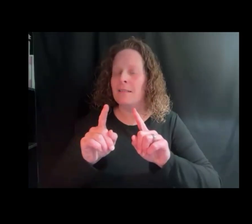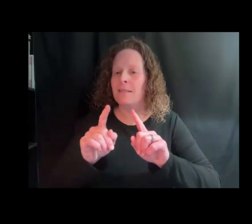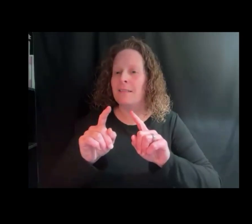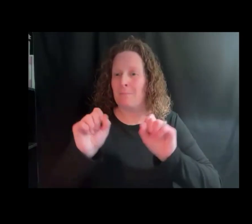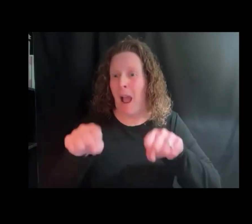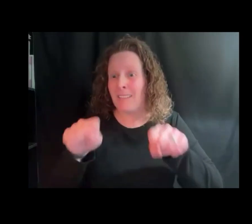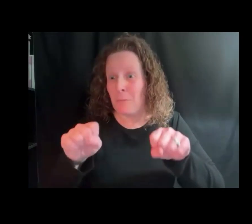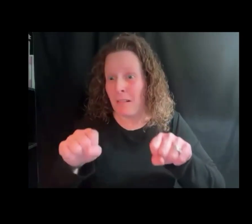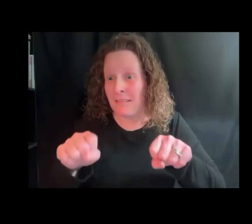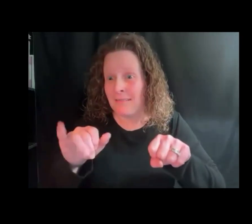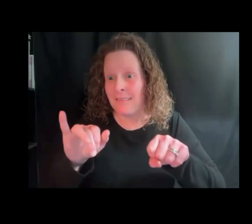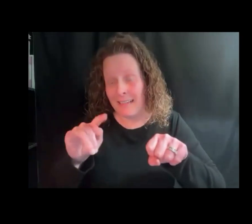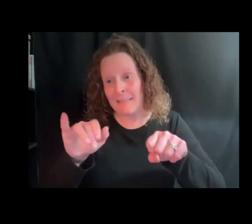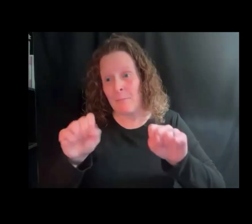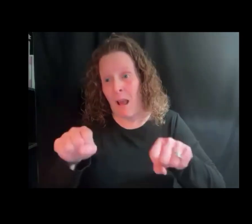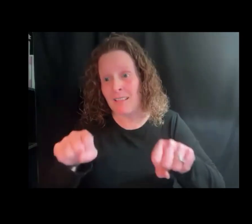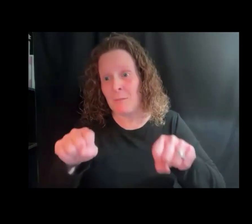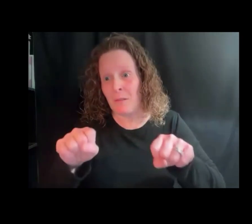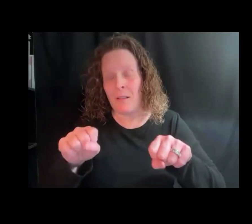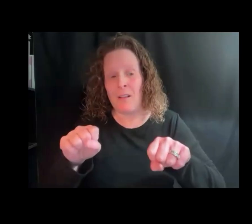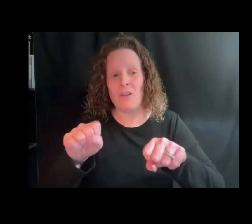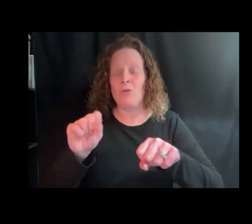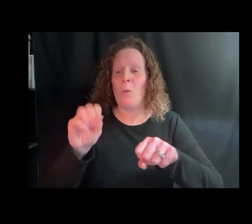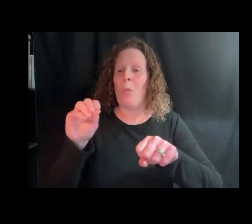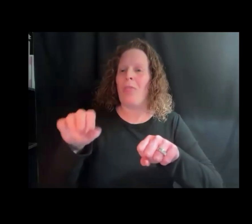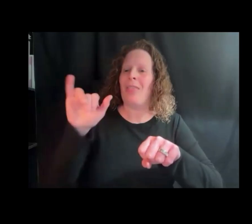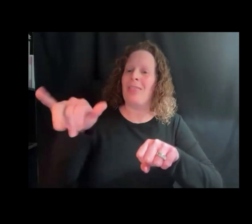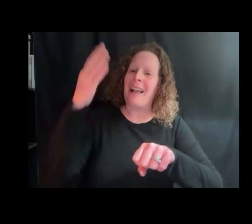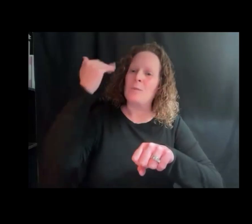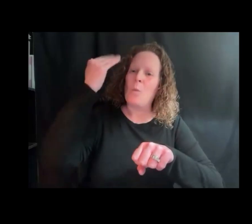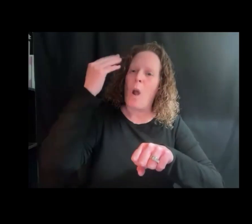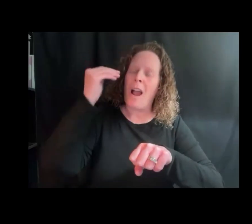hundred percent because you have to work continuously. But it is possible. It is